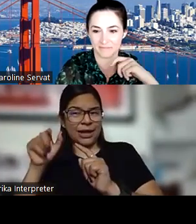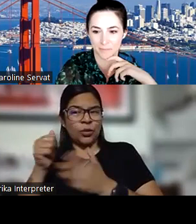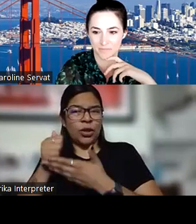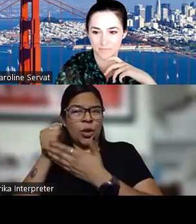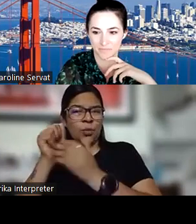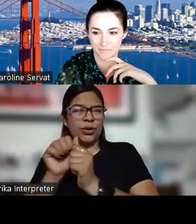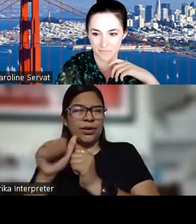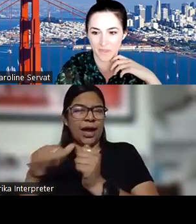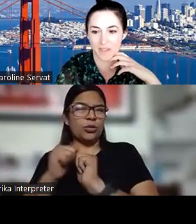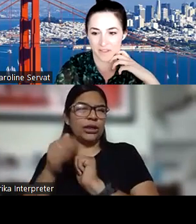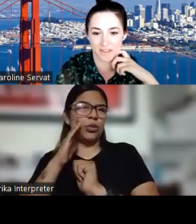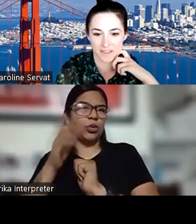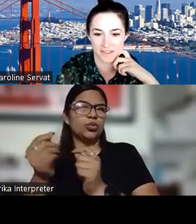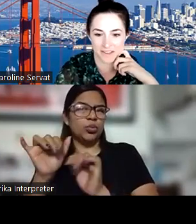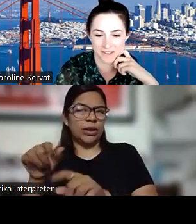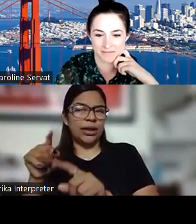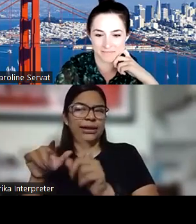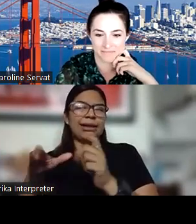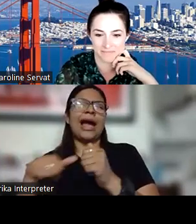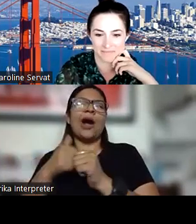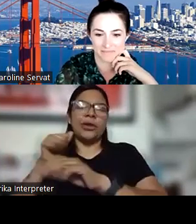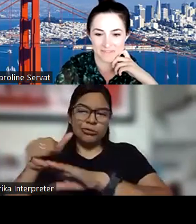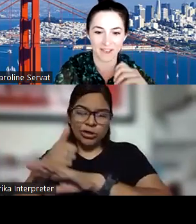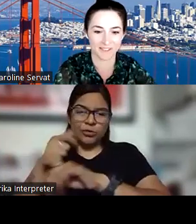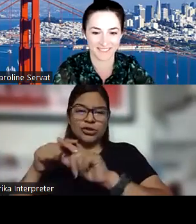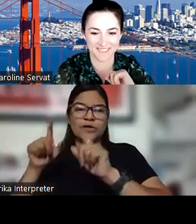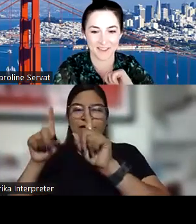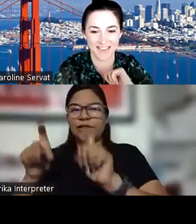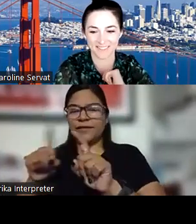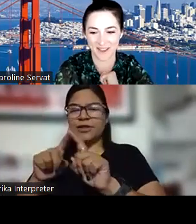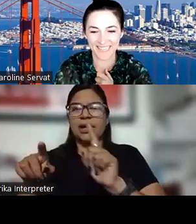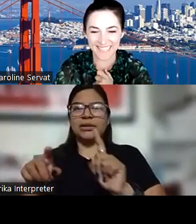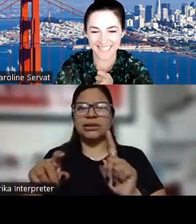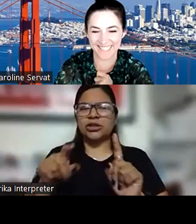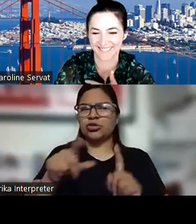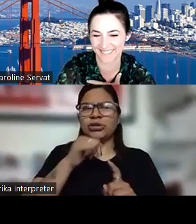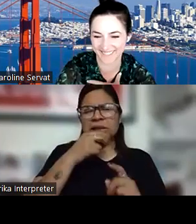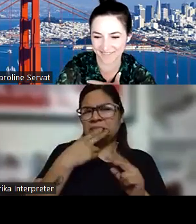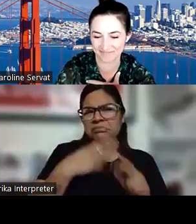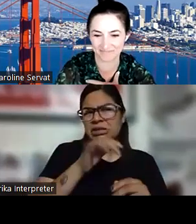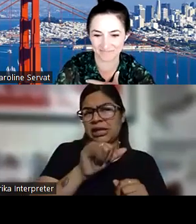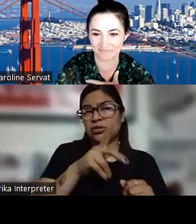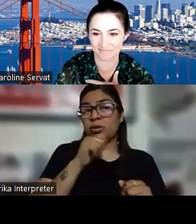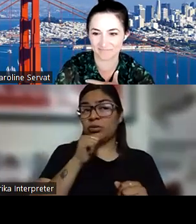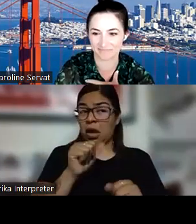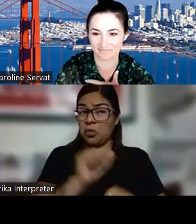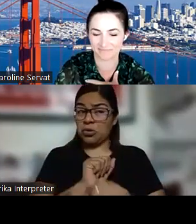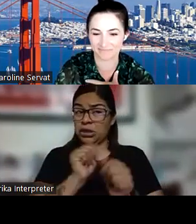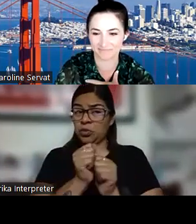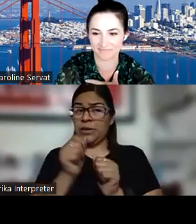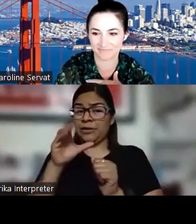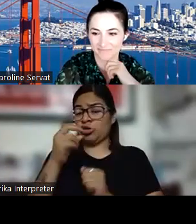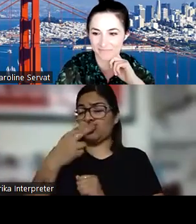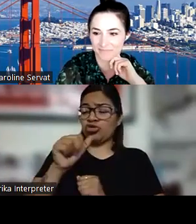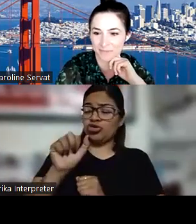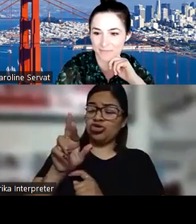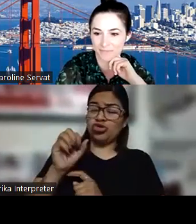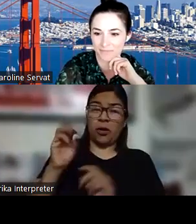intake for I I can go ahead I can respond to that those questions REM absolutely so the client